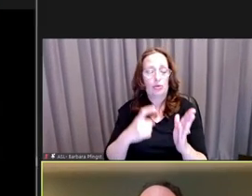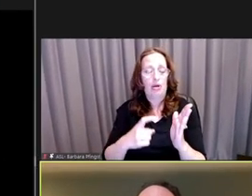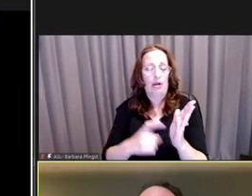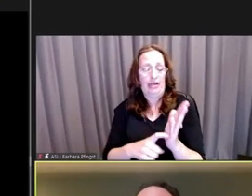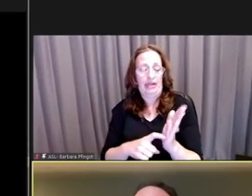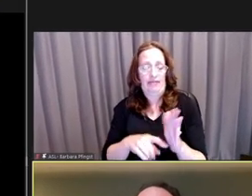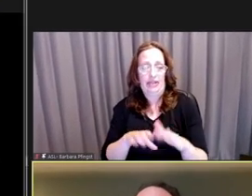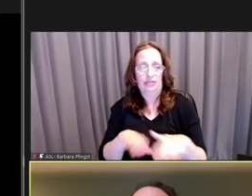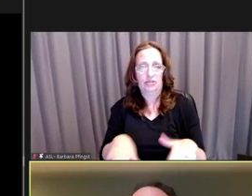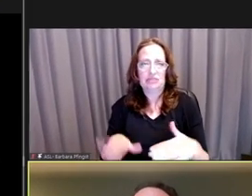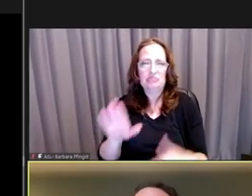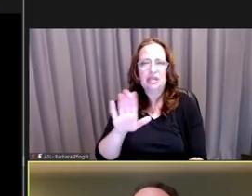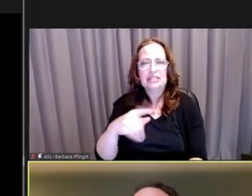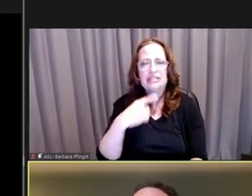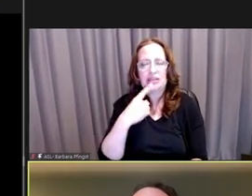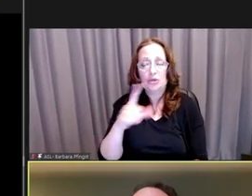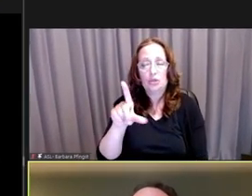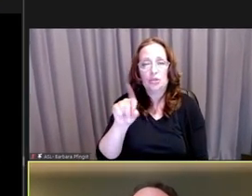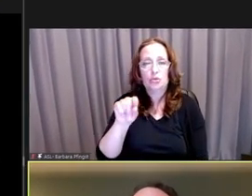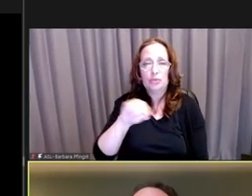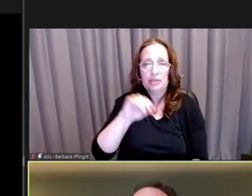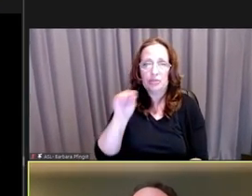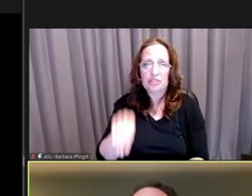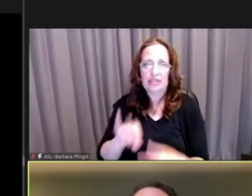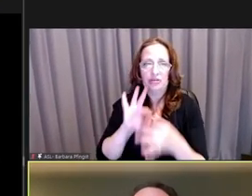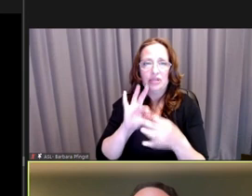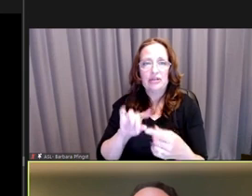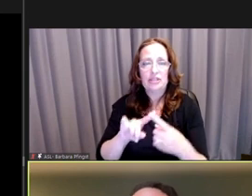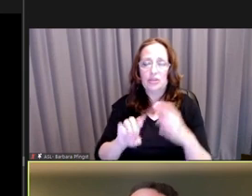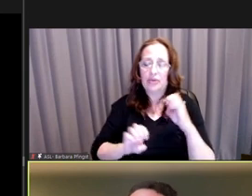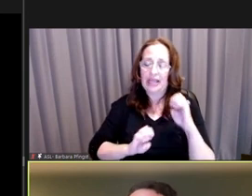about 20% are related to what we call environmental or acquired causes.